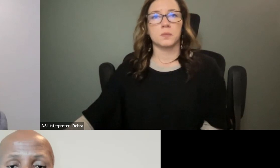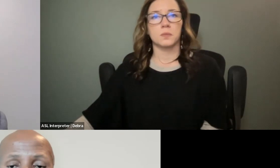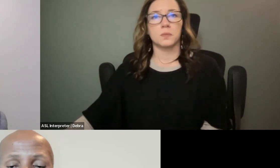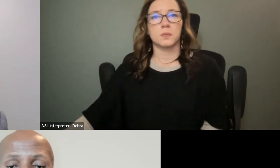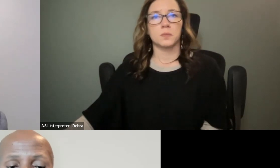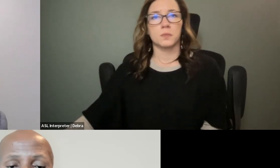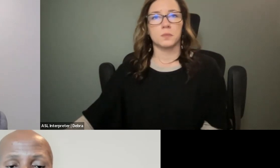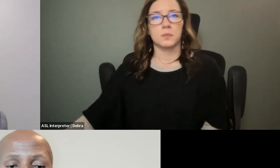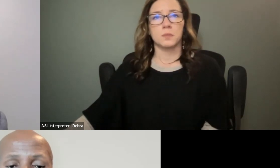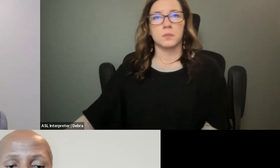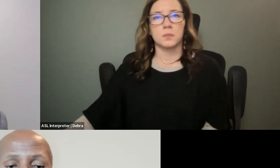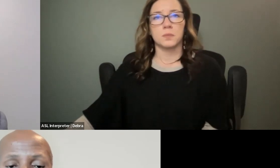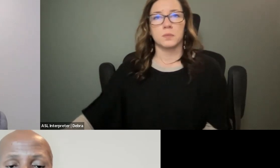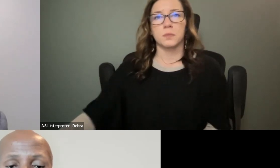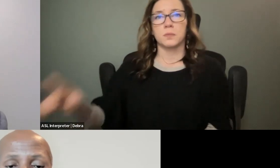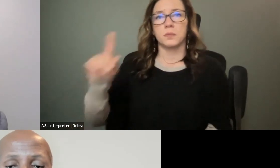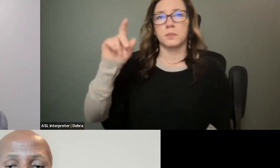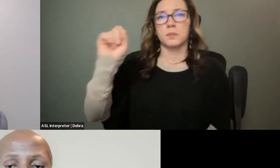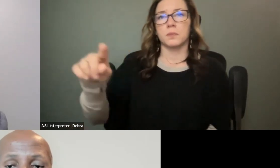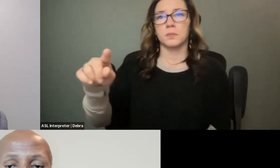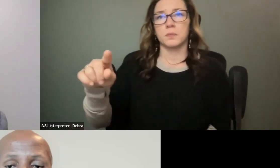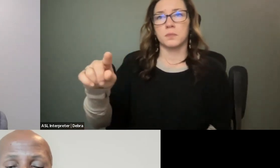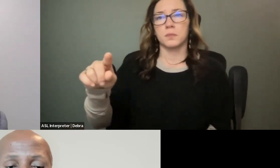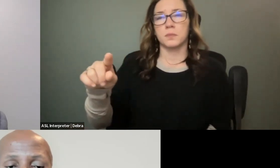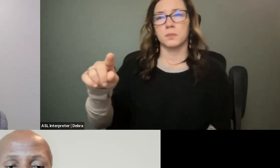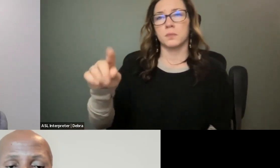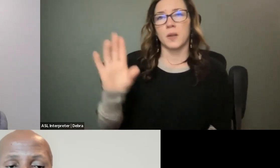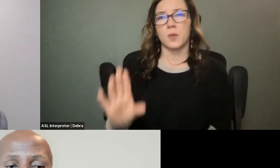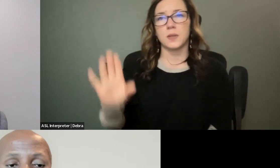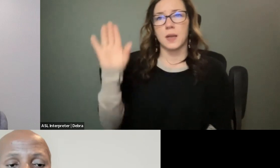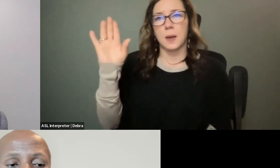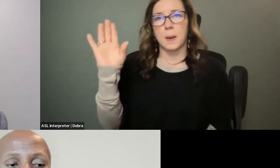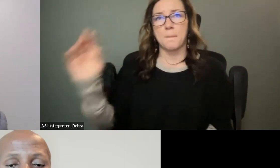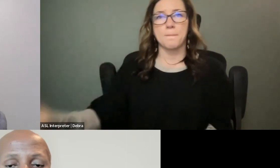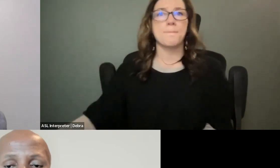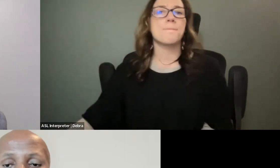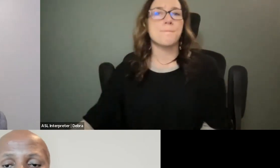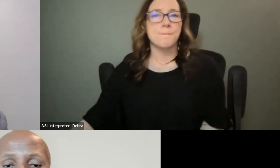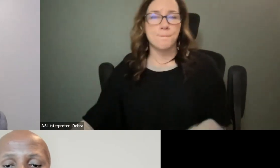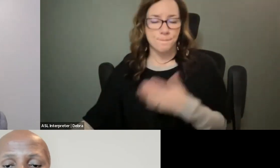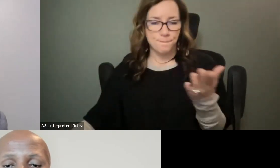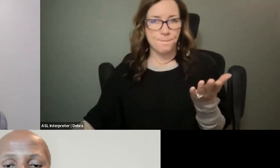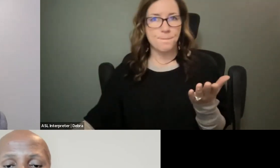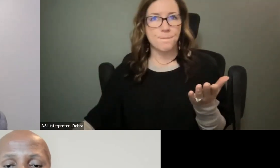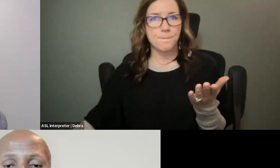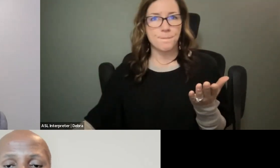sorry can I ask the question I I have raised the hand